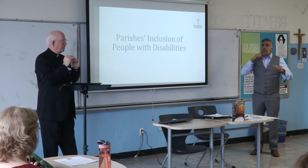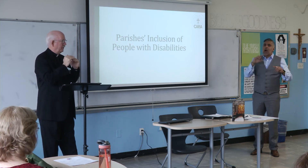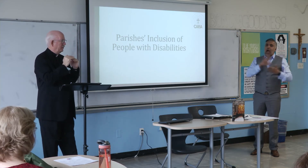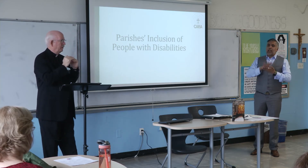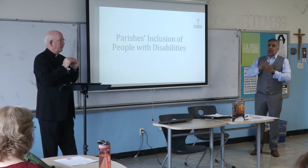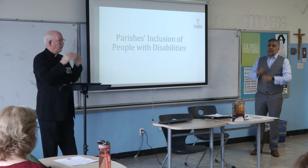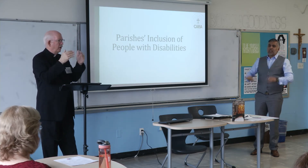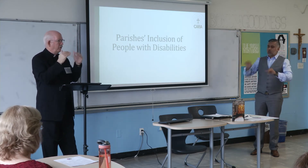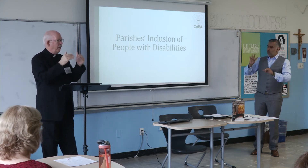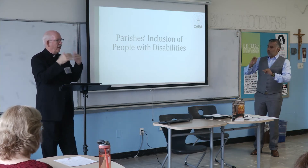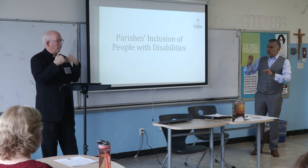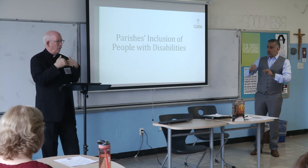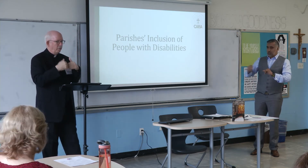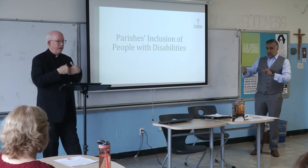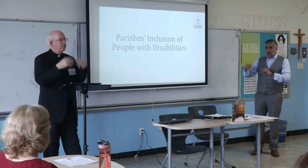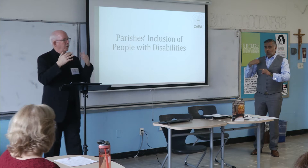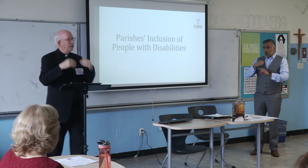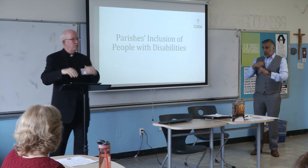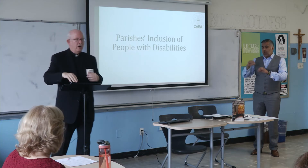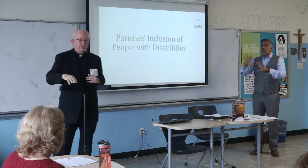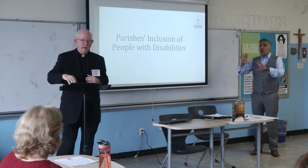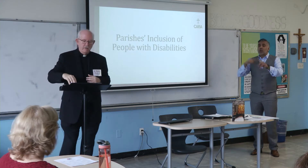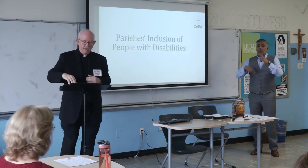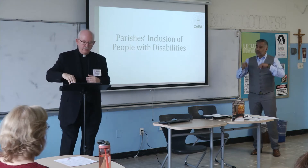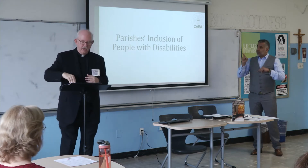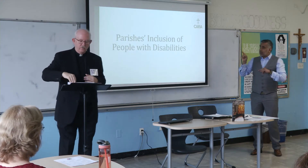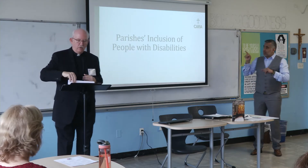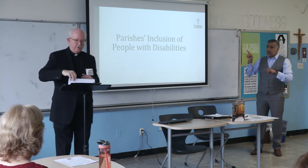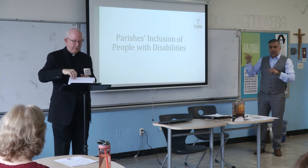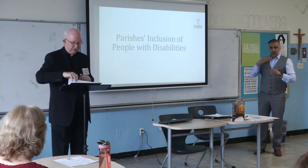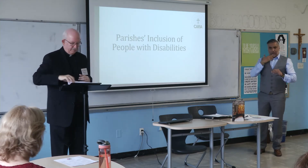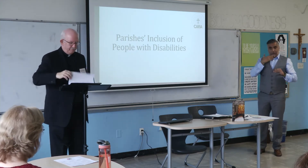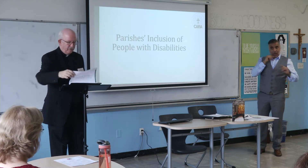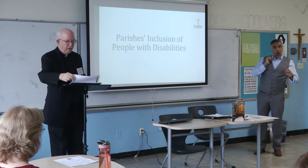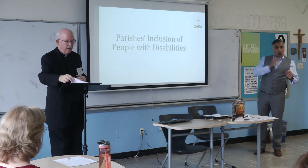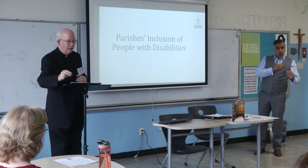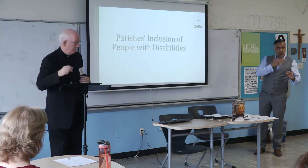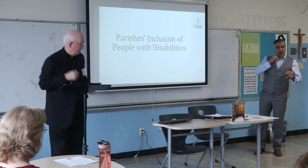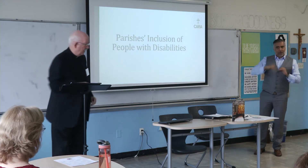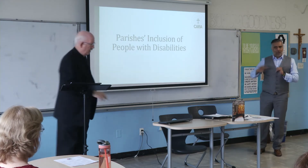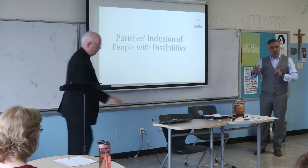you want to do that better, so this was better than 4%.